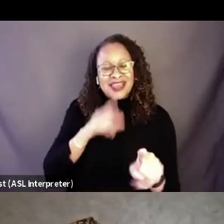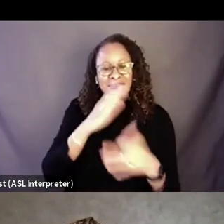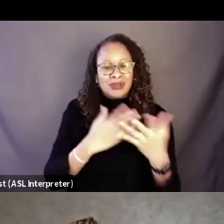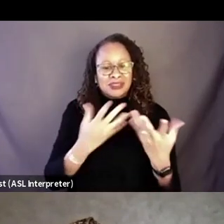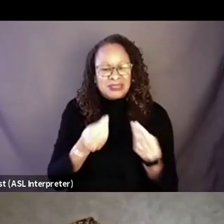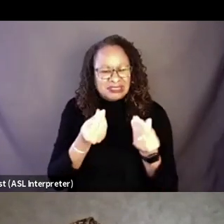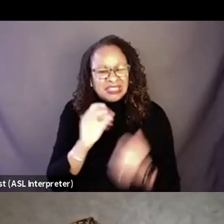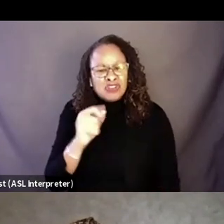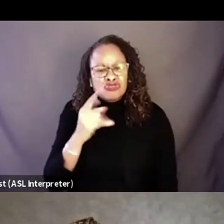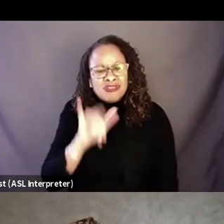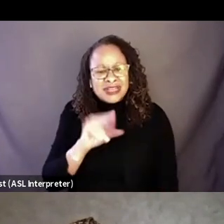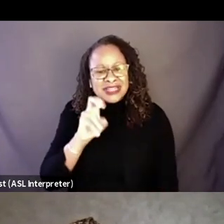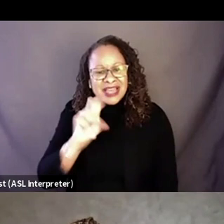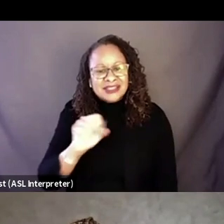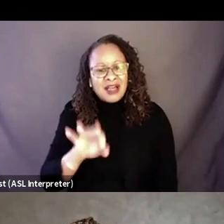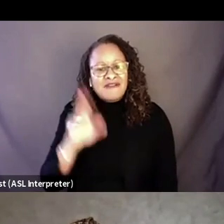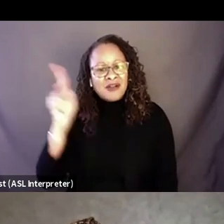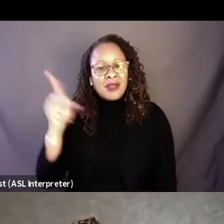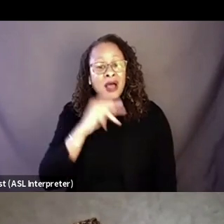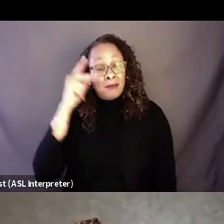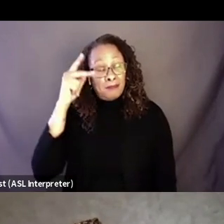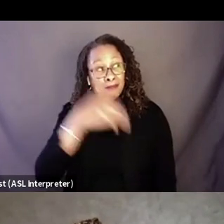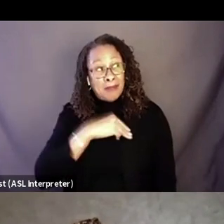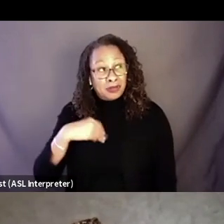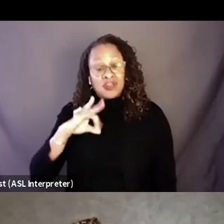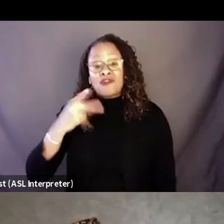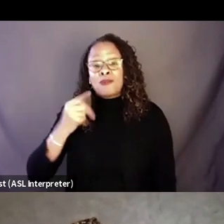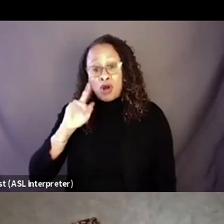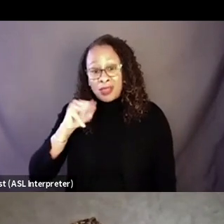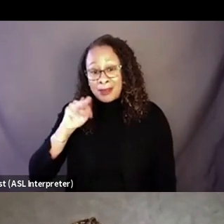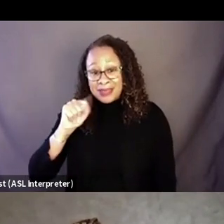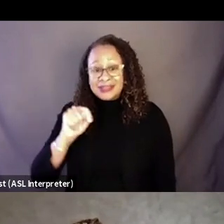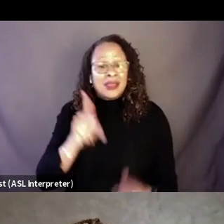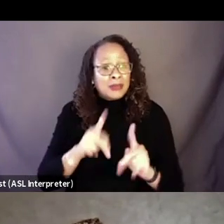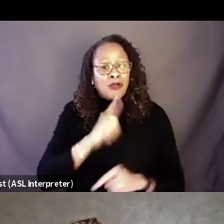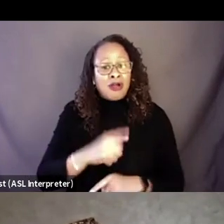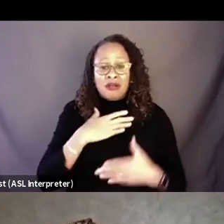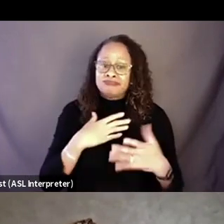of Parliament, why people are hungry. people are poor, they don't have access to medical care